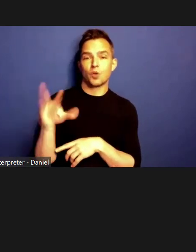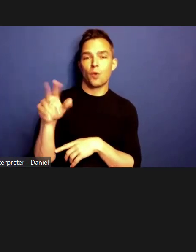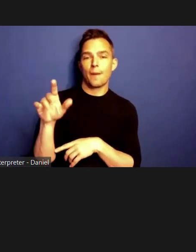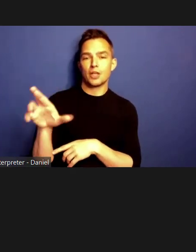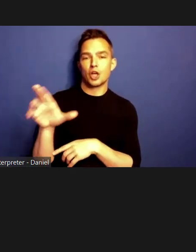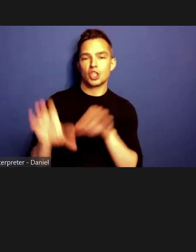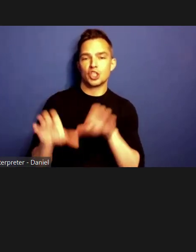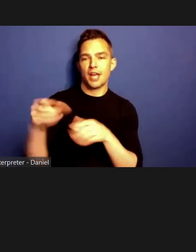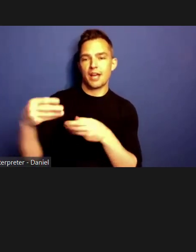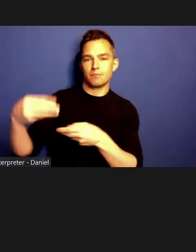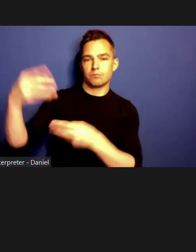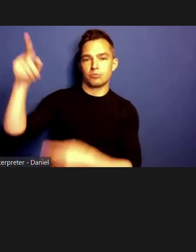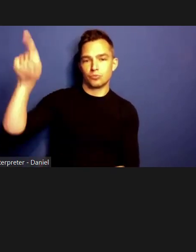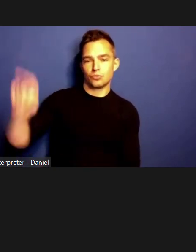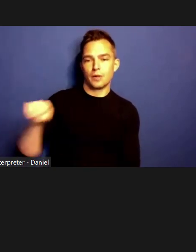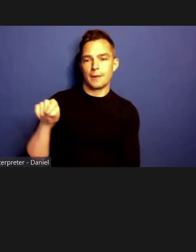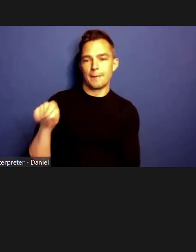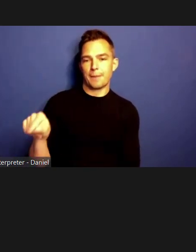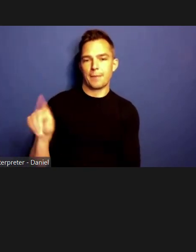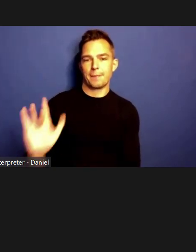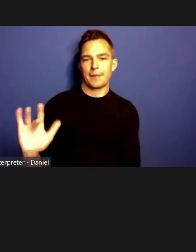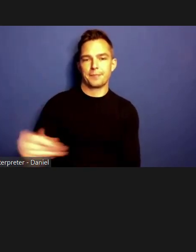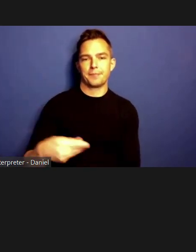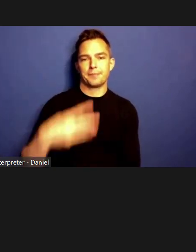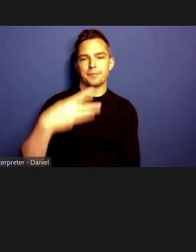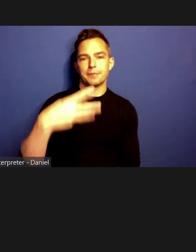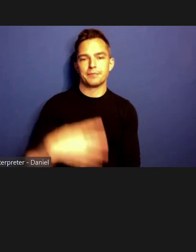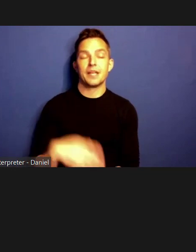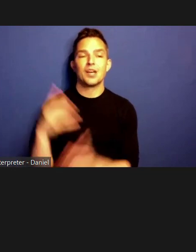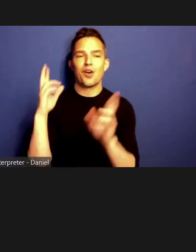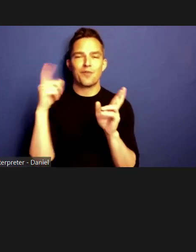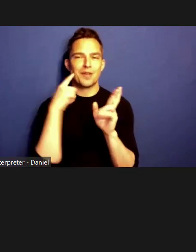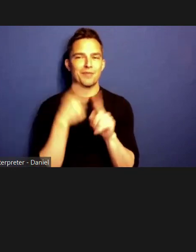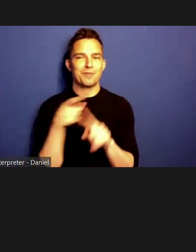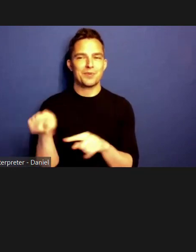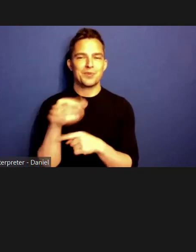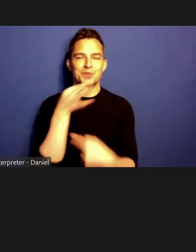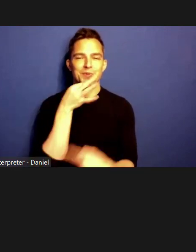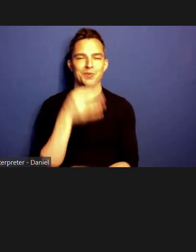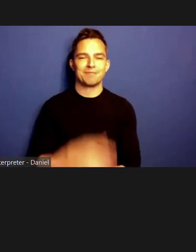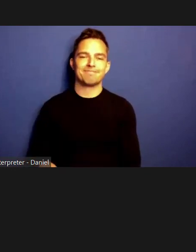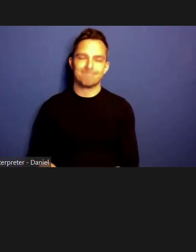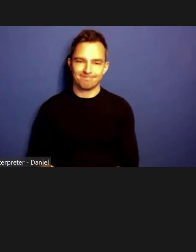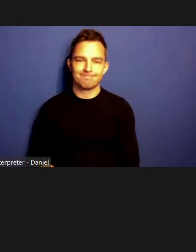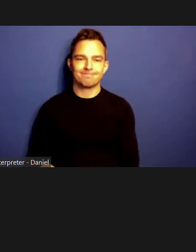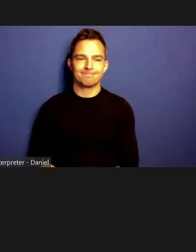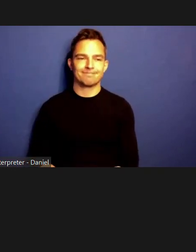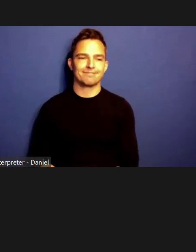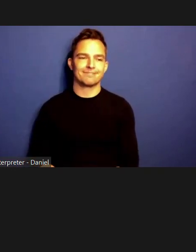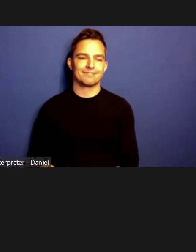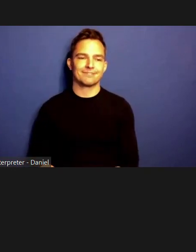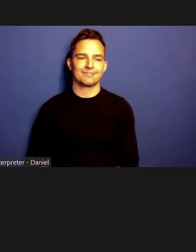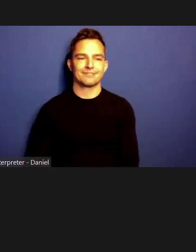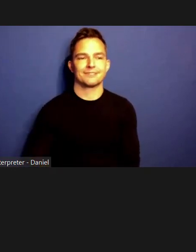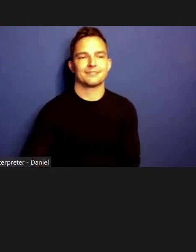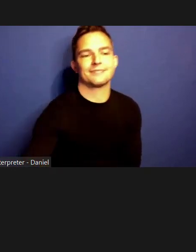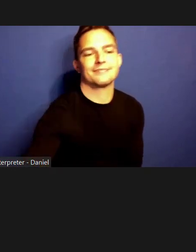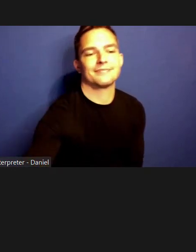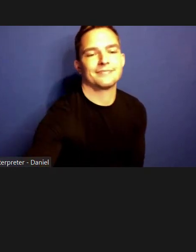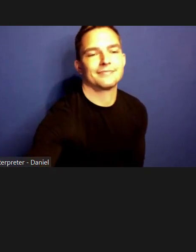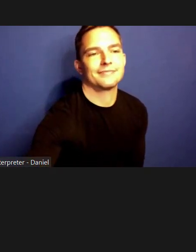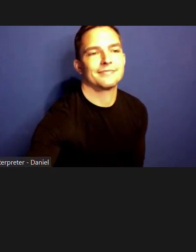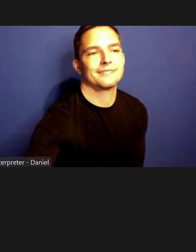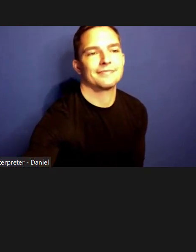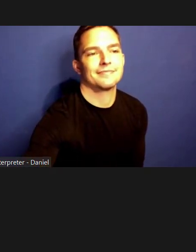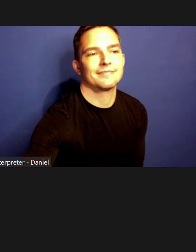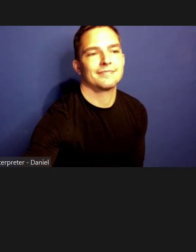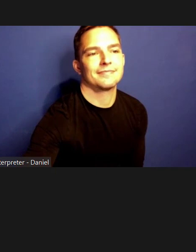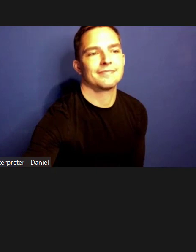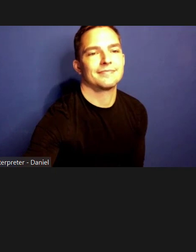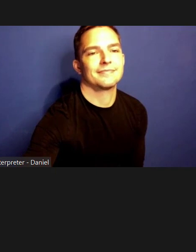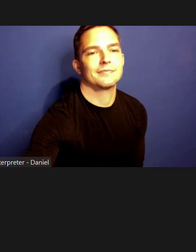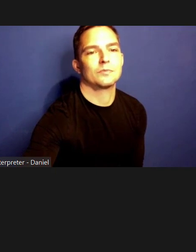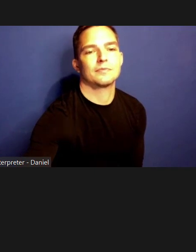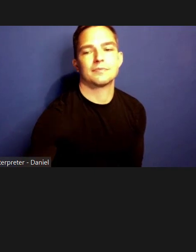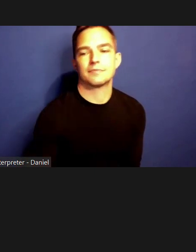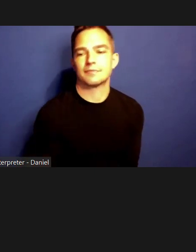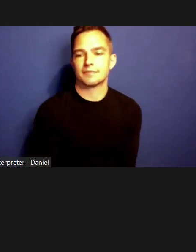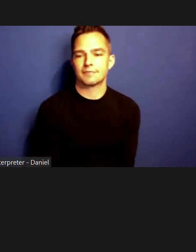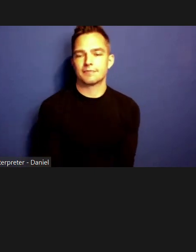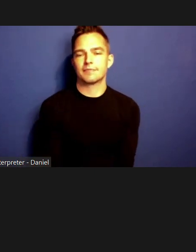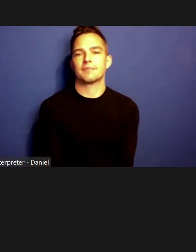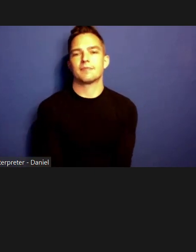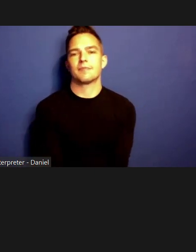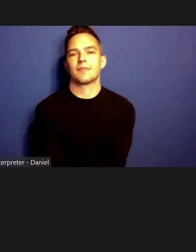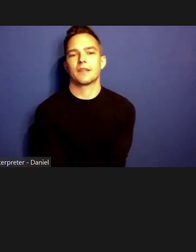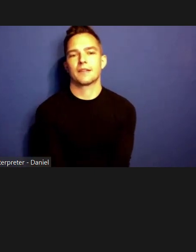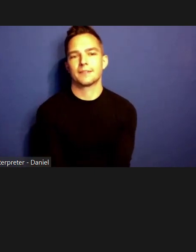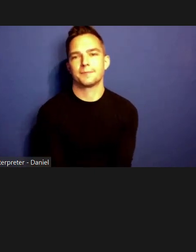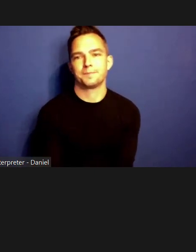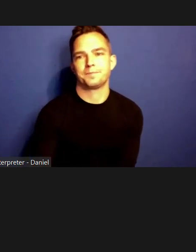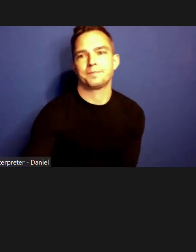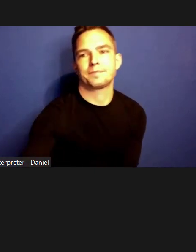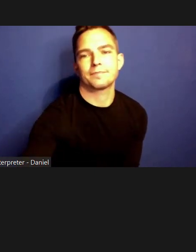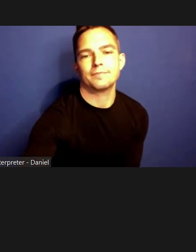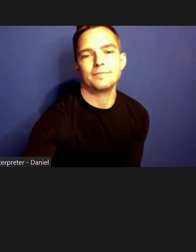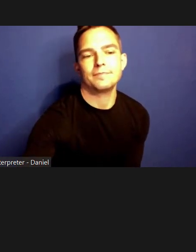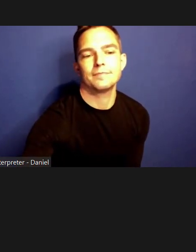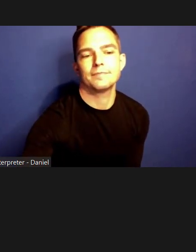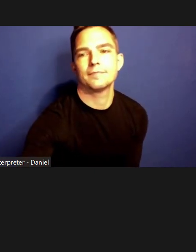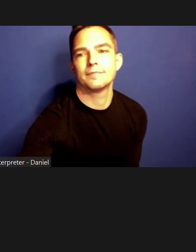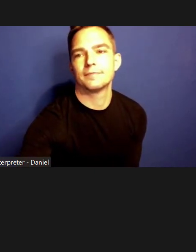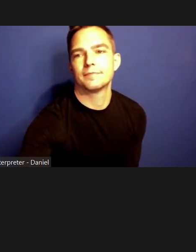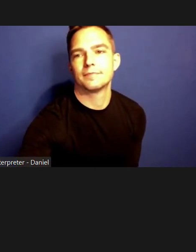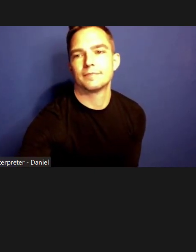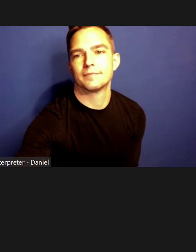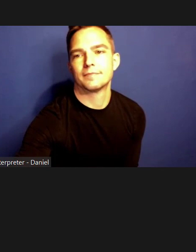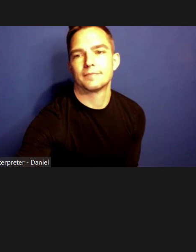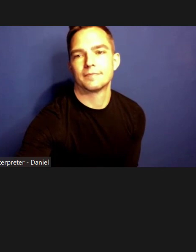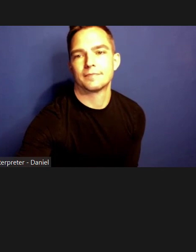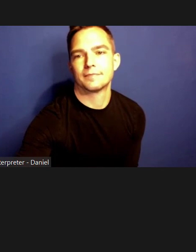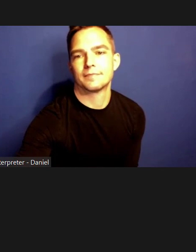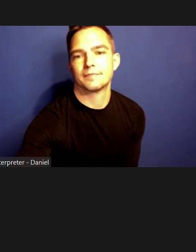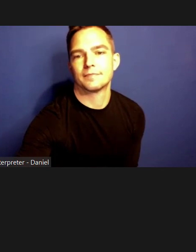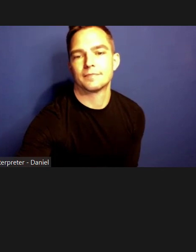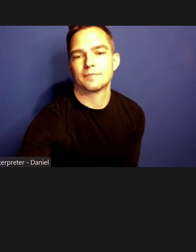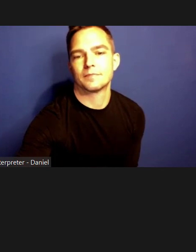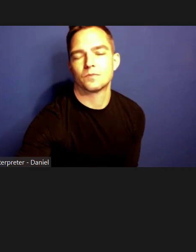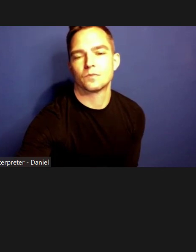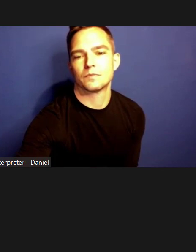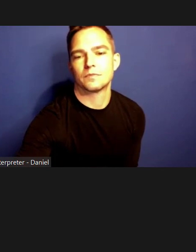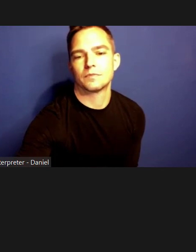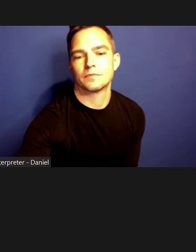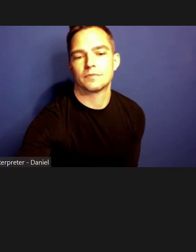soon.